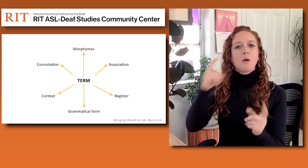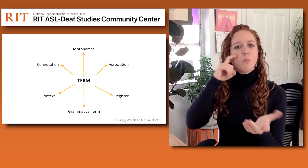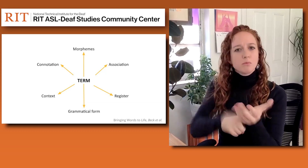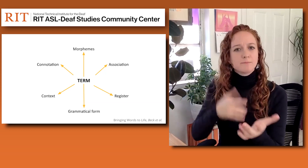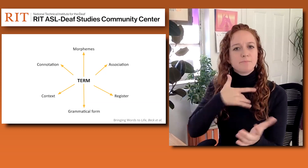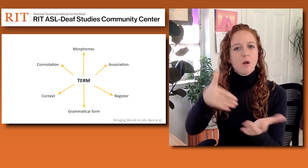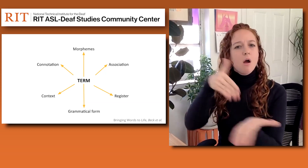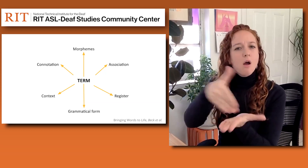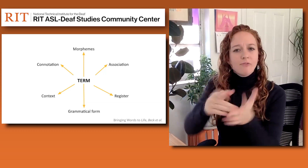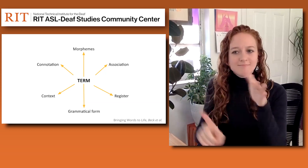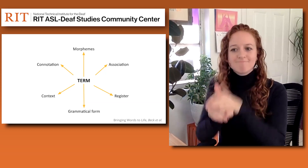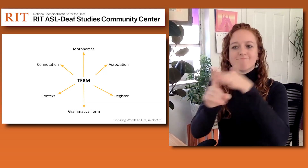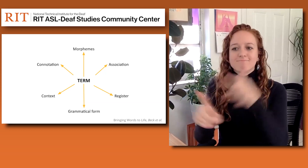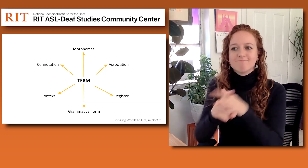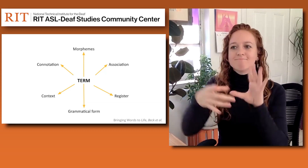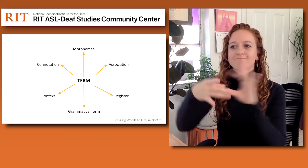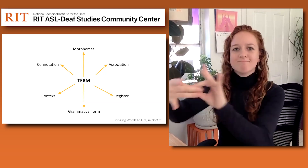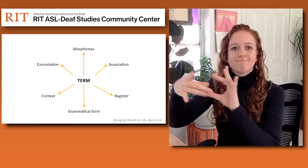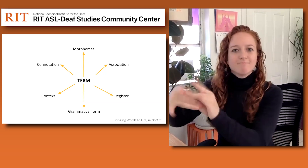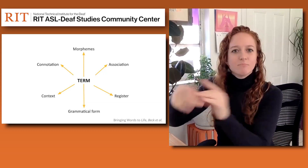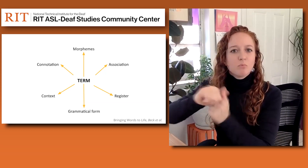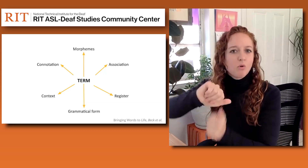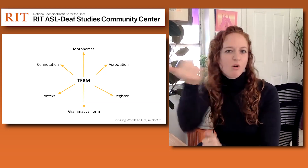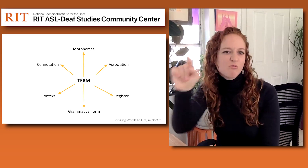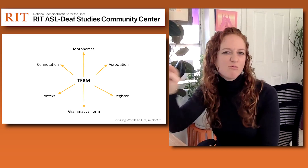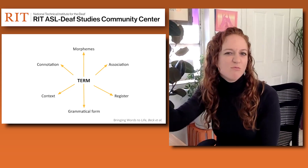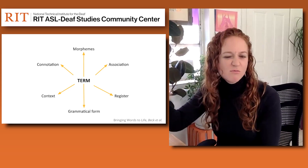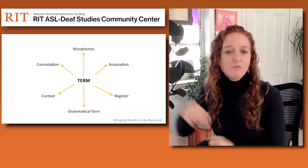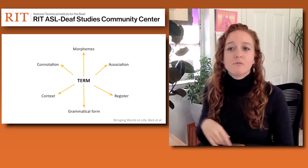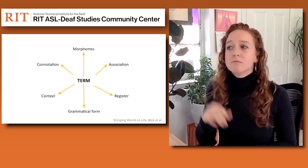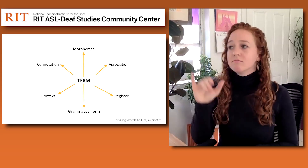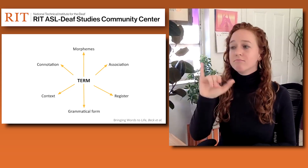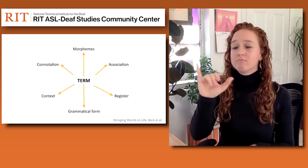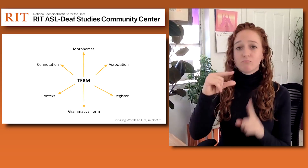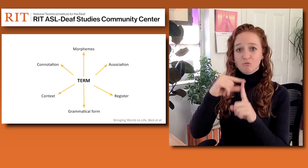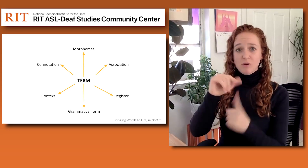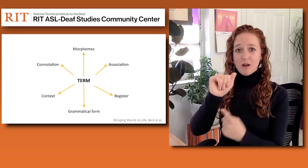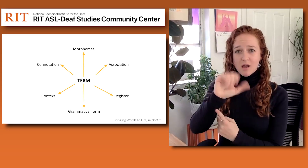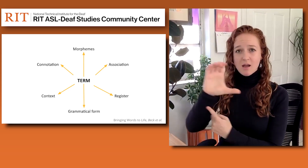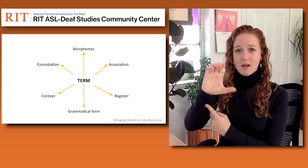but it often comes up in context with other words, like the word "accomplice."